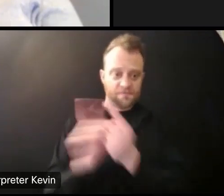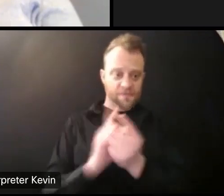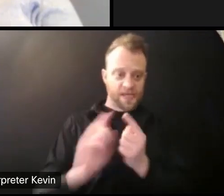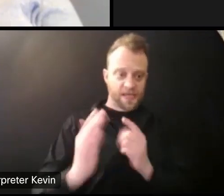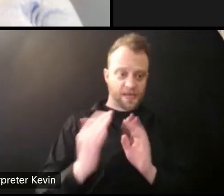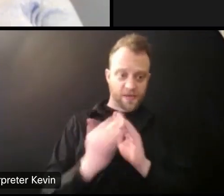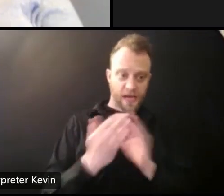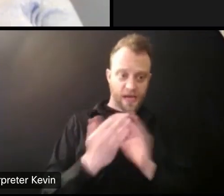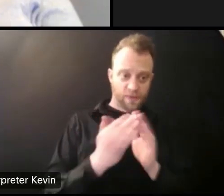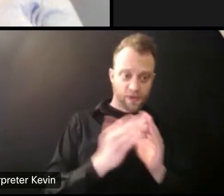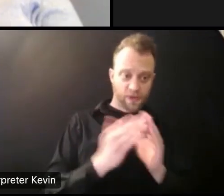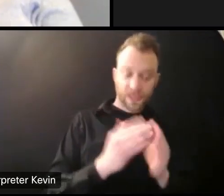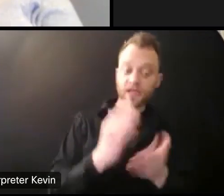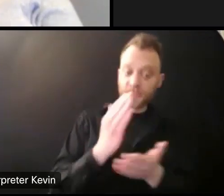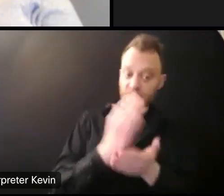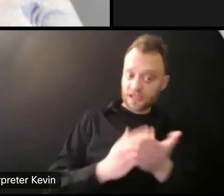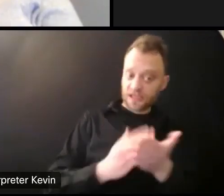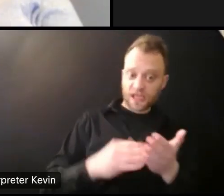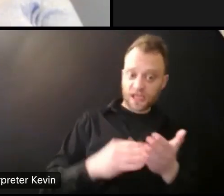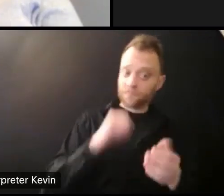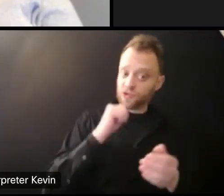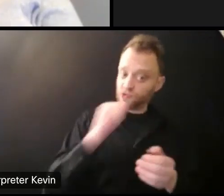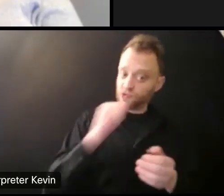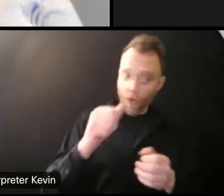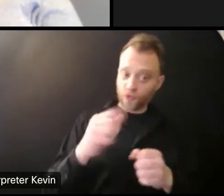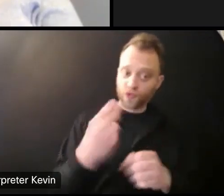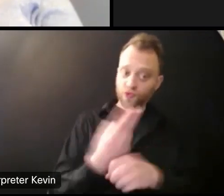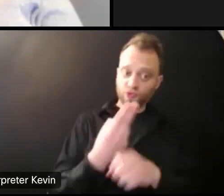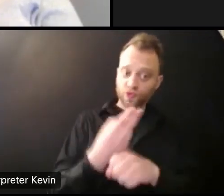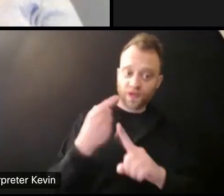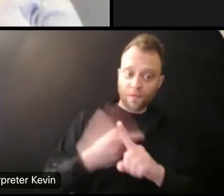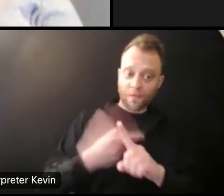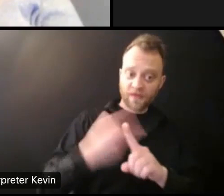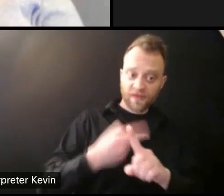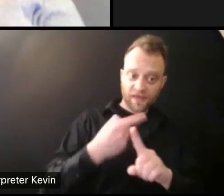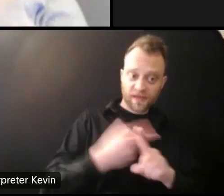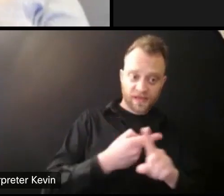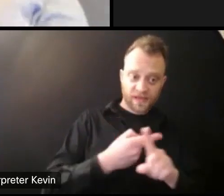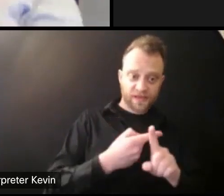have special community meetings whenever there's a big issue that needs to be considered. They